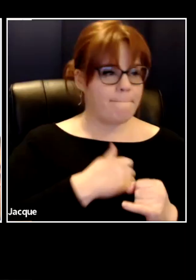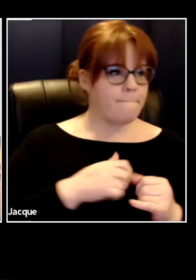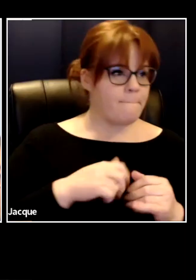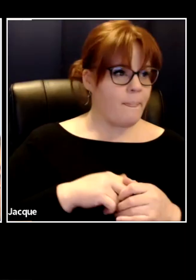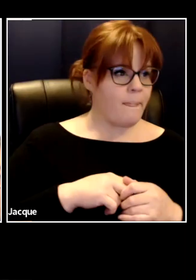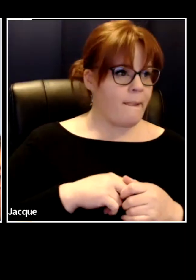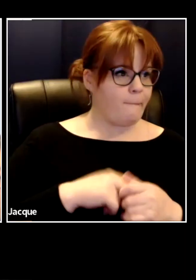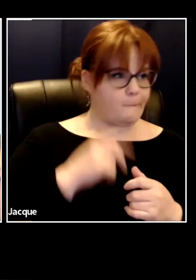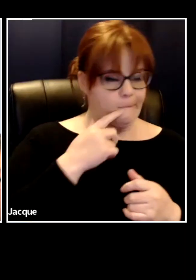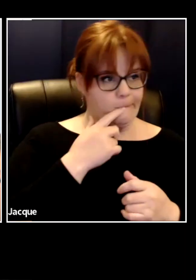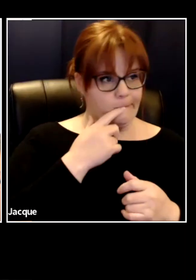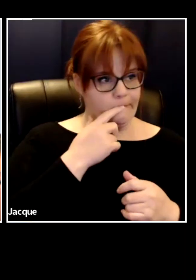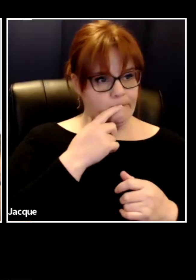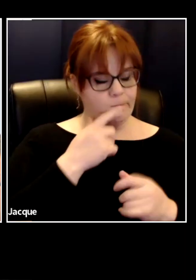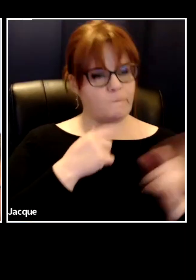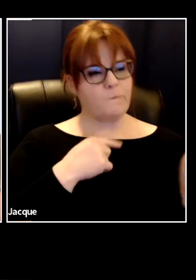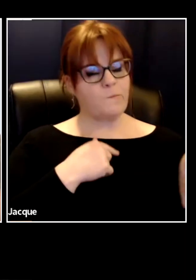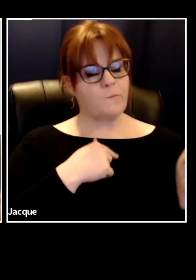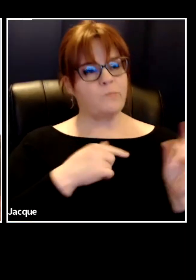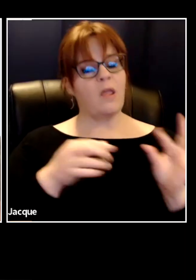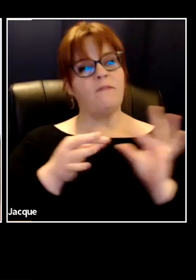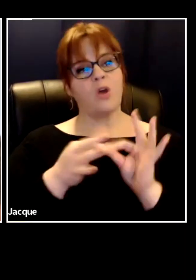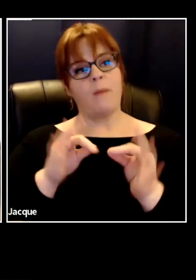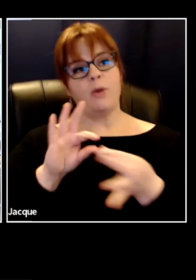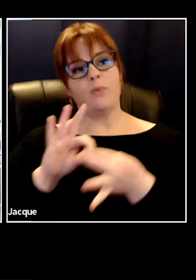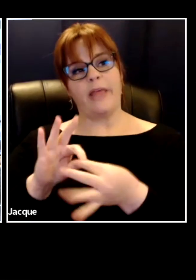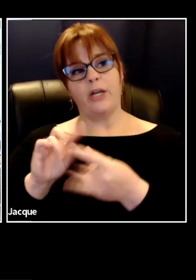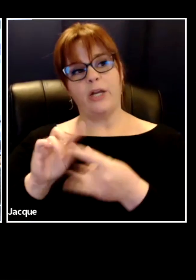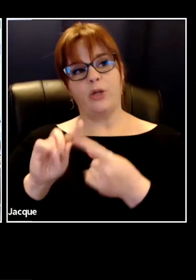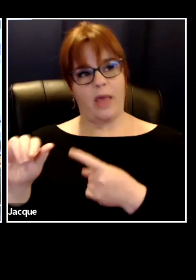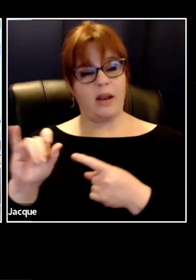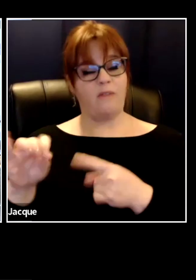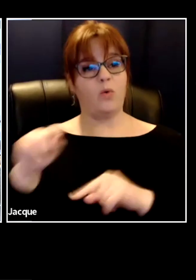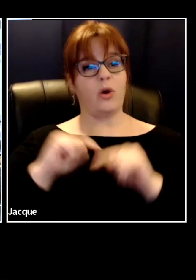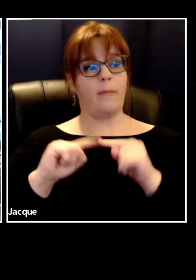can comment in regards to that. We did actually if you go back to the Walkshed tool there is a